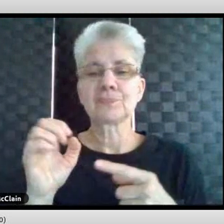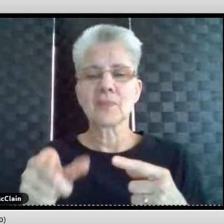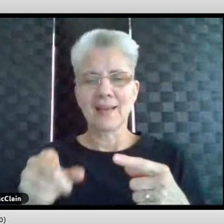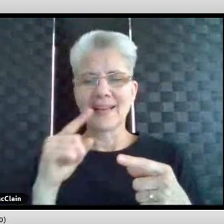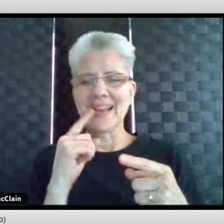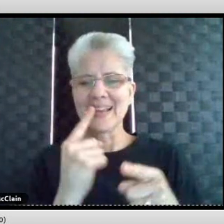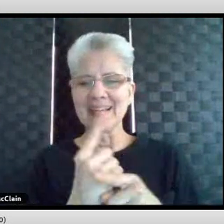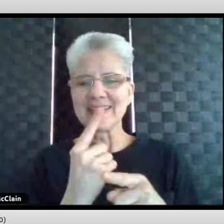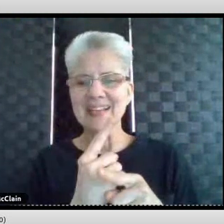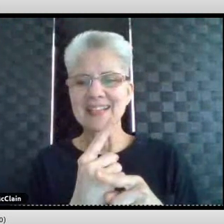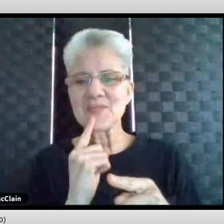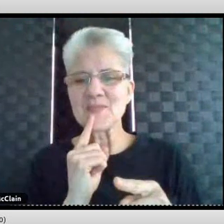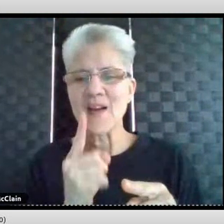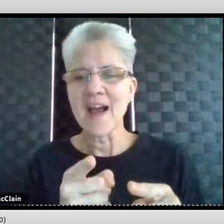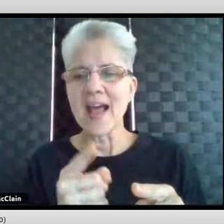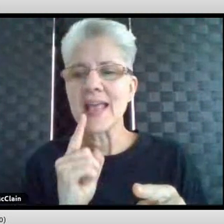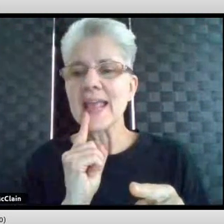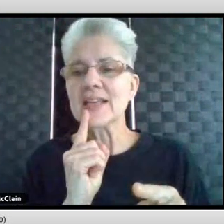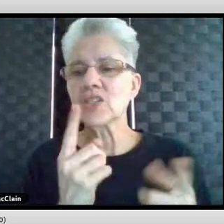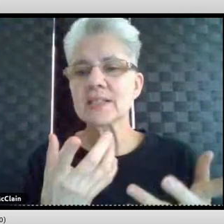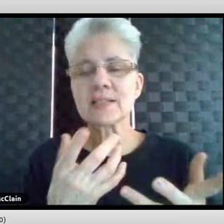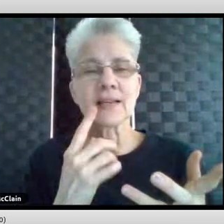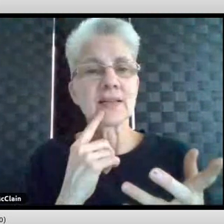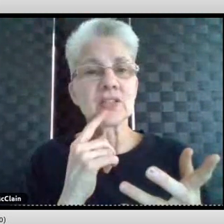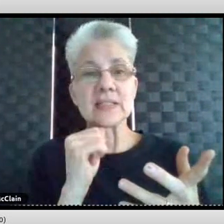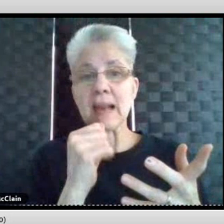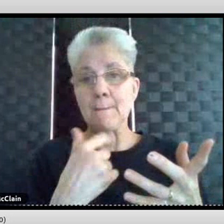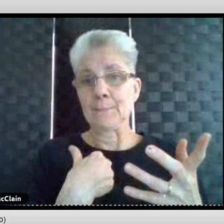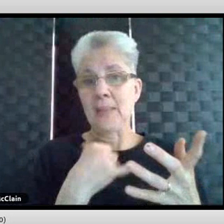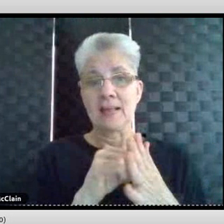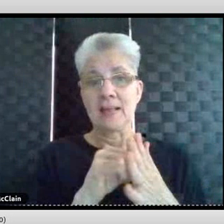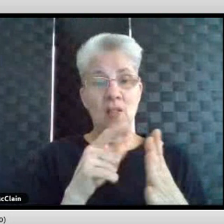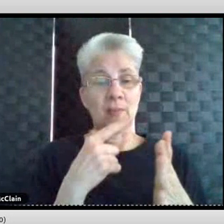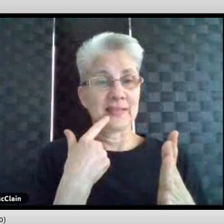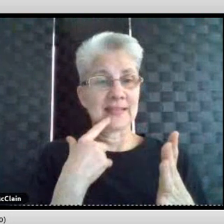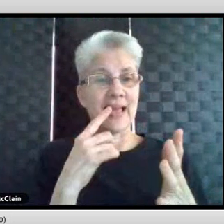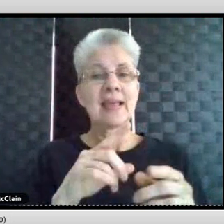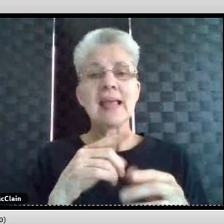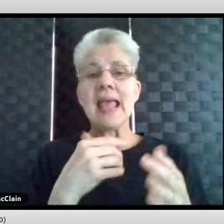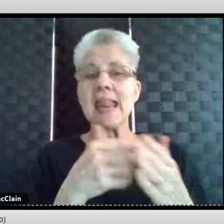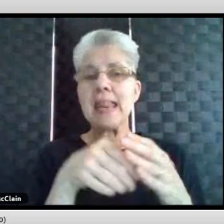... shop there isn't. It just wasn't me, that's all I'm saying. "Neighborhood community centers,"